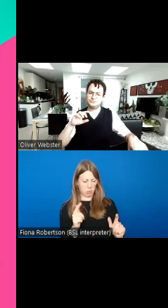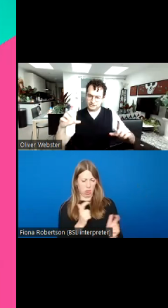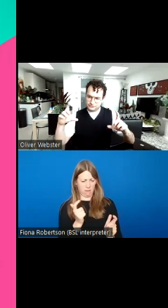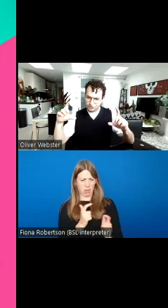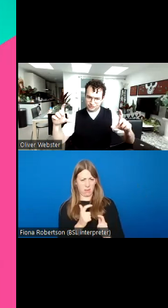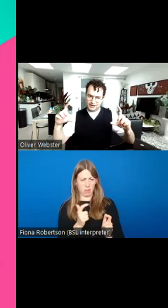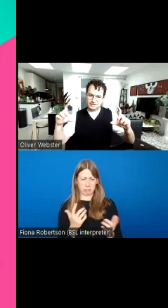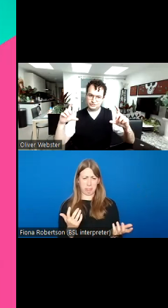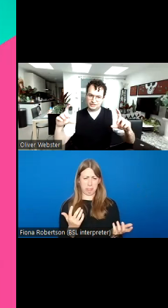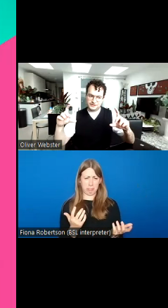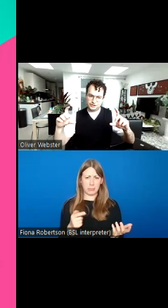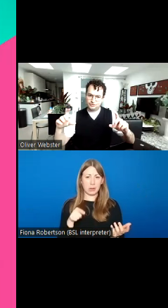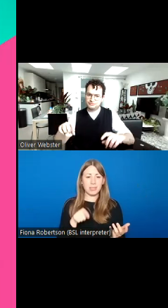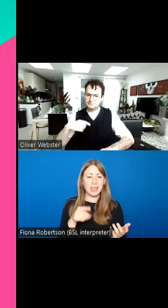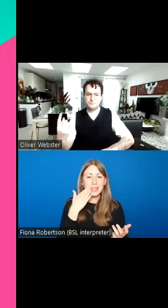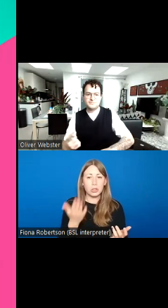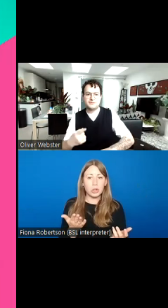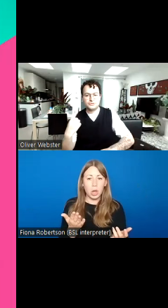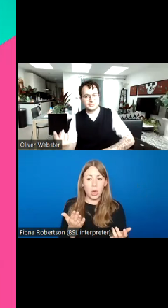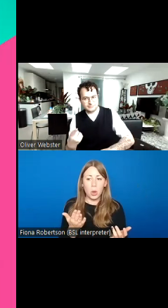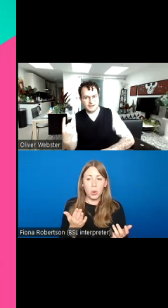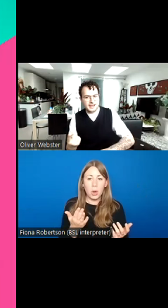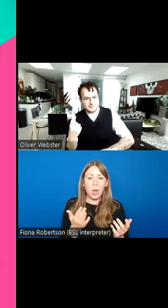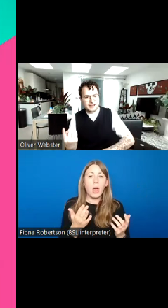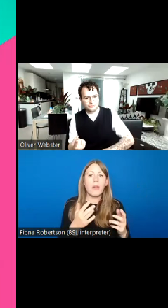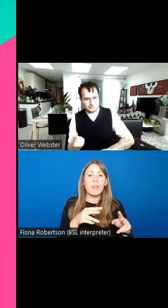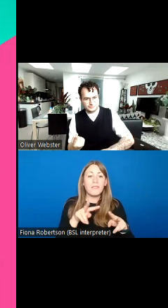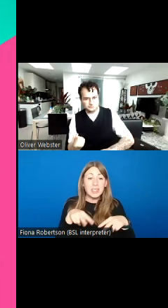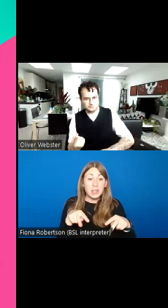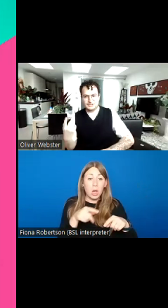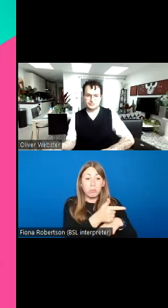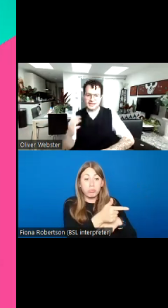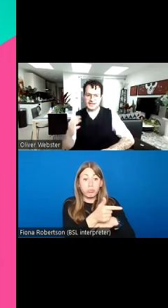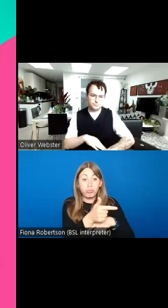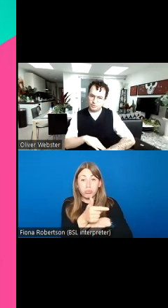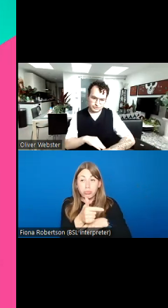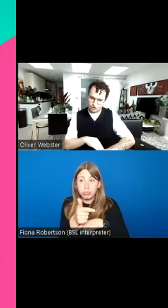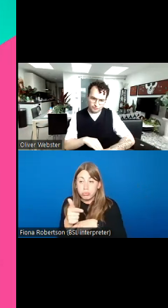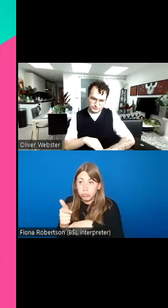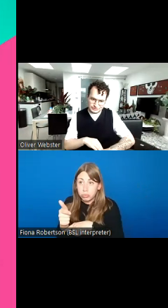when you've got the Mannequin Challenge video, there's supposed to be music playing in the background. They hadn't put music on.